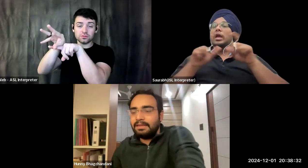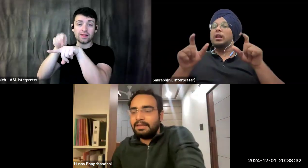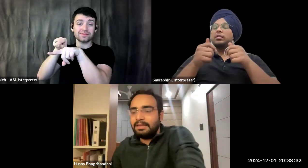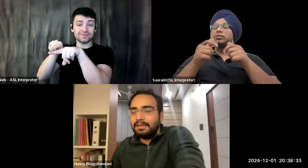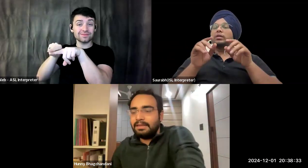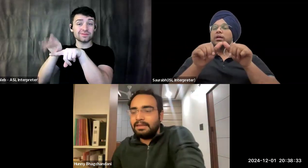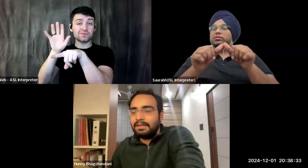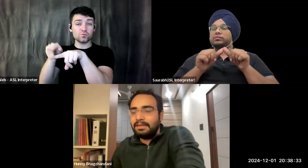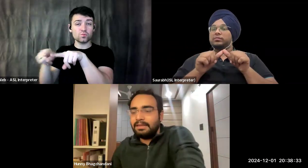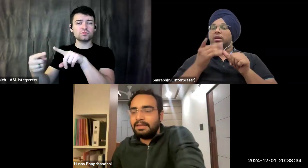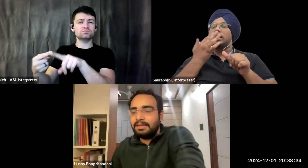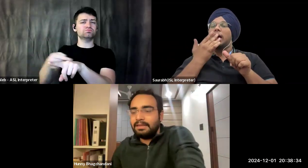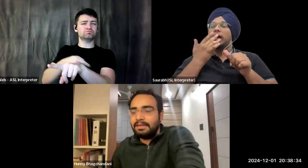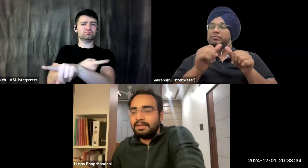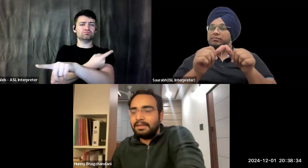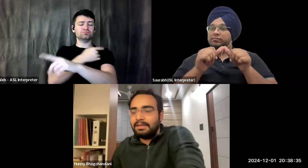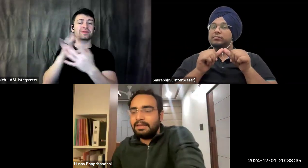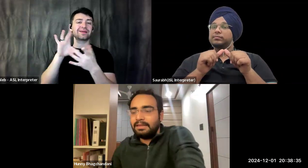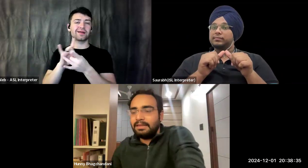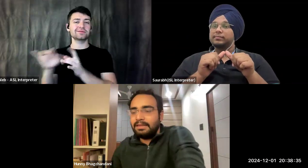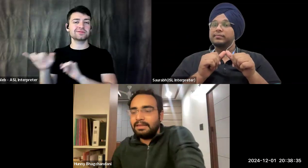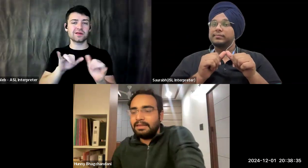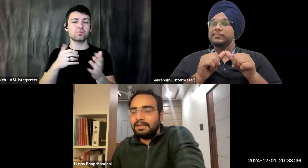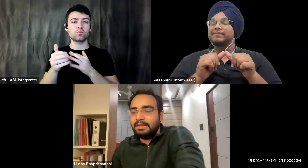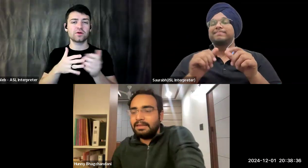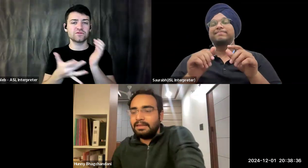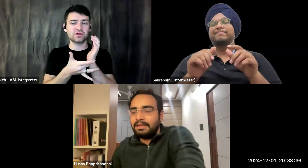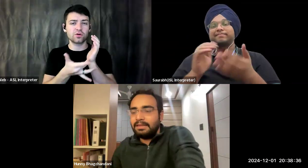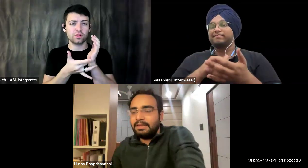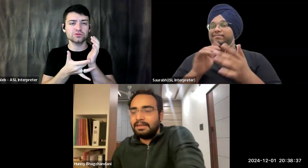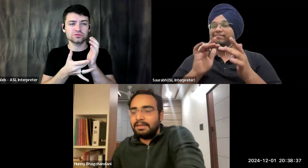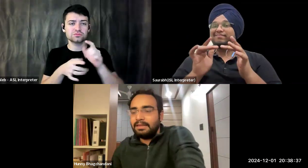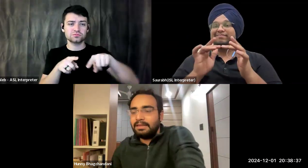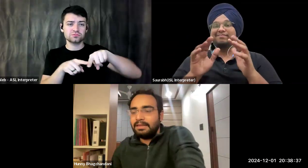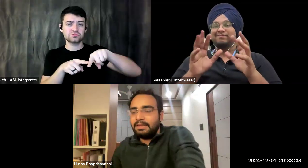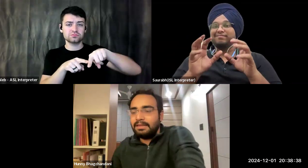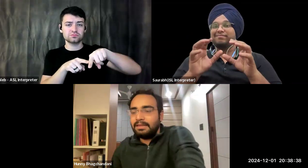So…